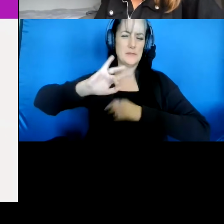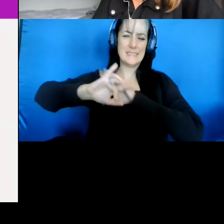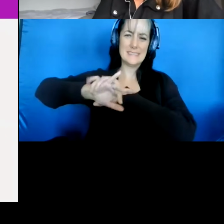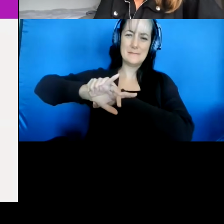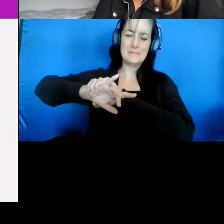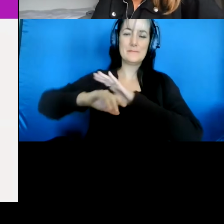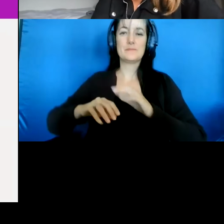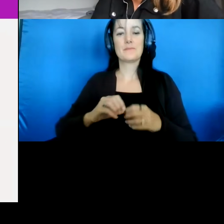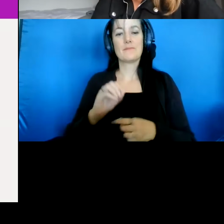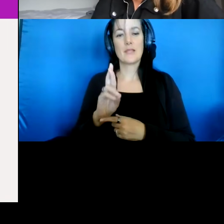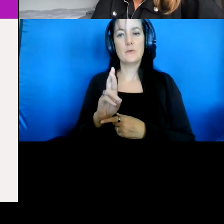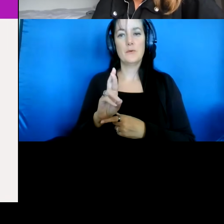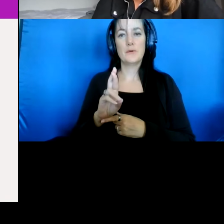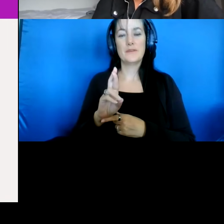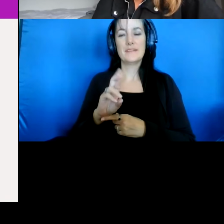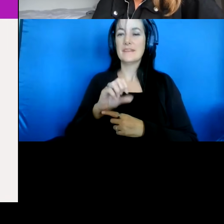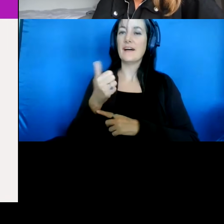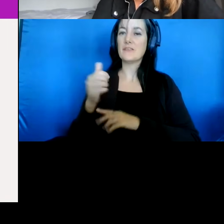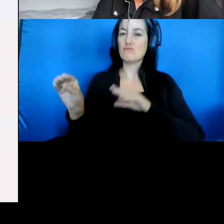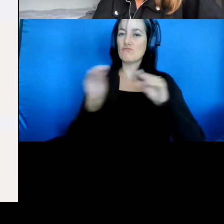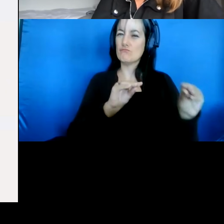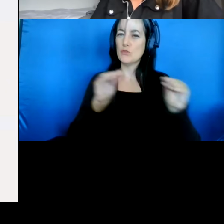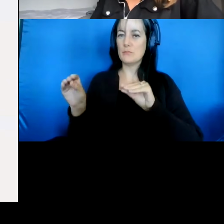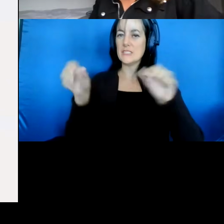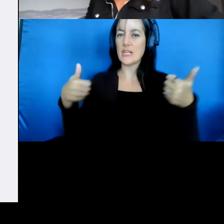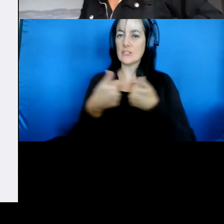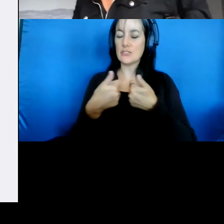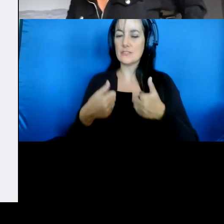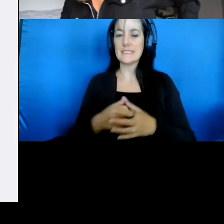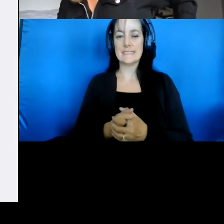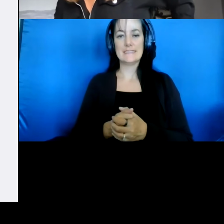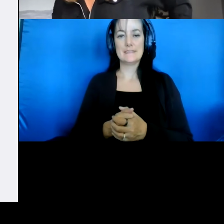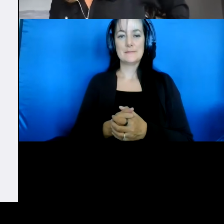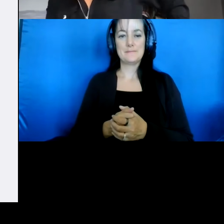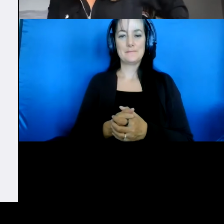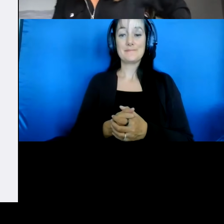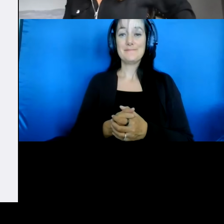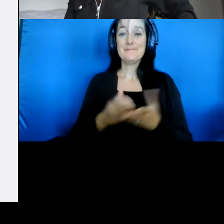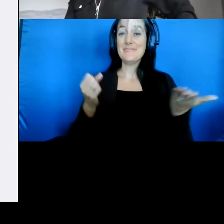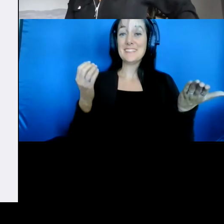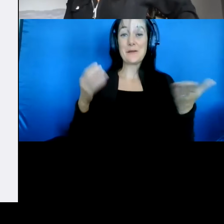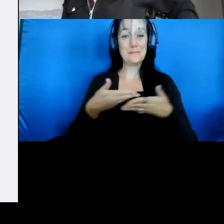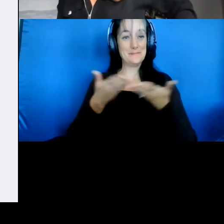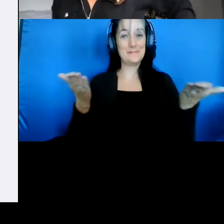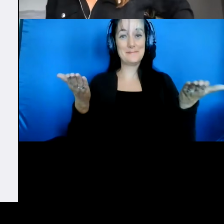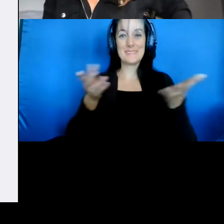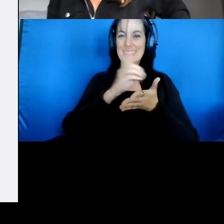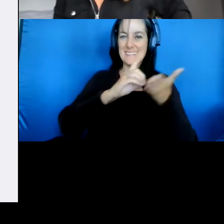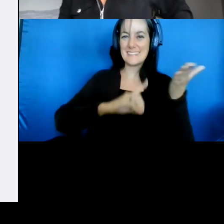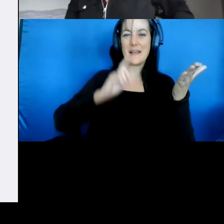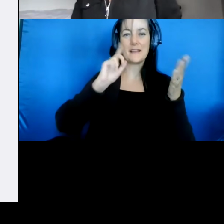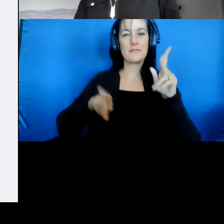can have a very negative effect. So, there you go, designing for mouse users is in fact